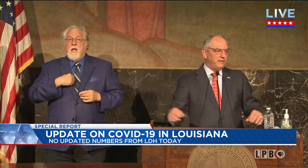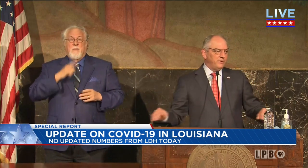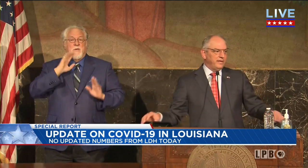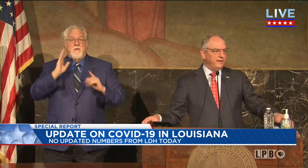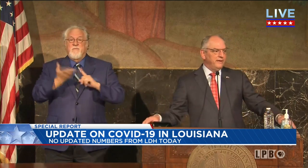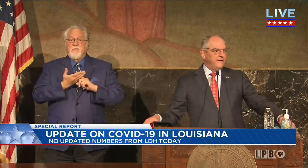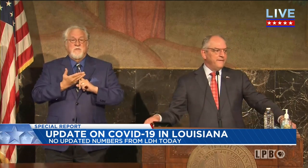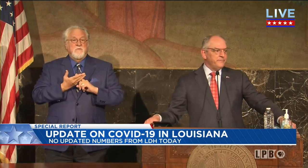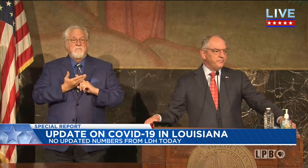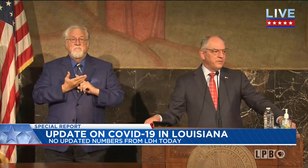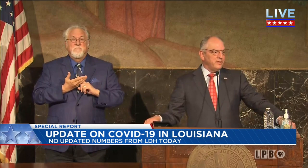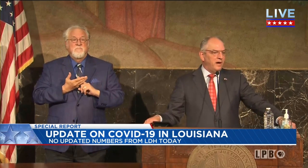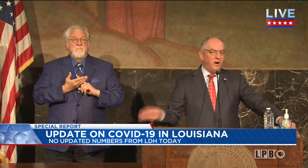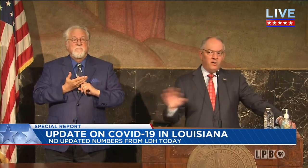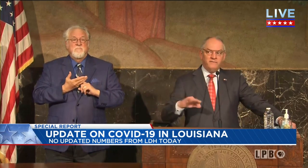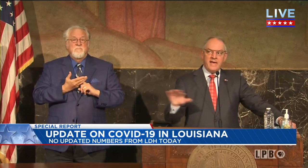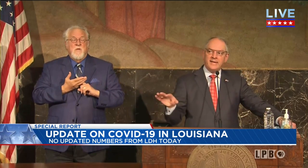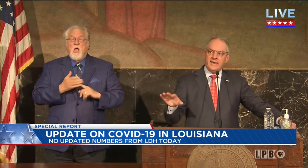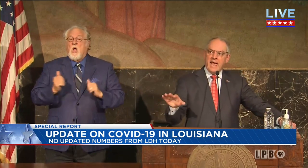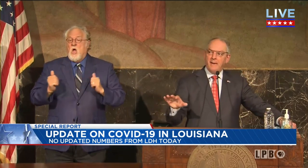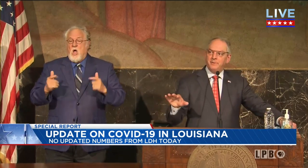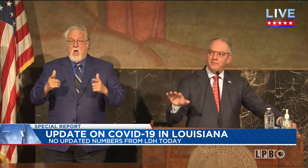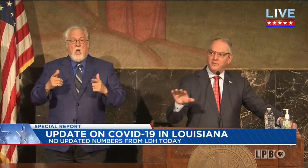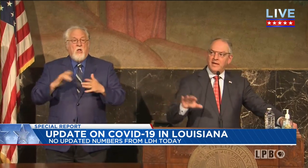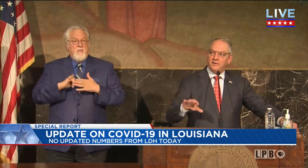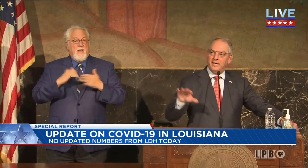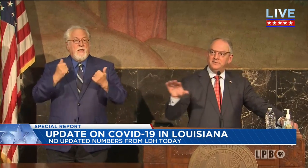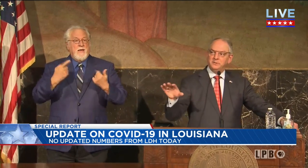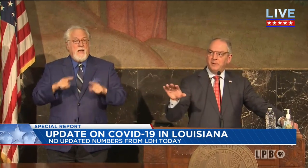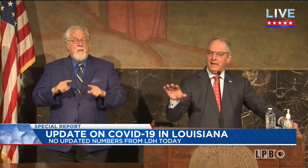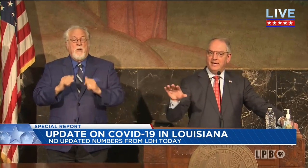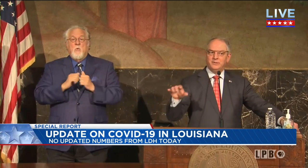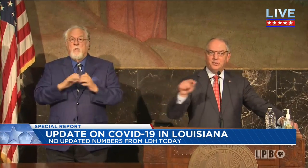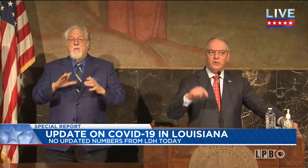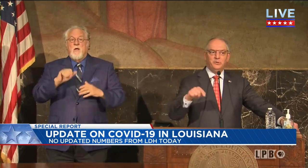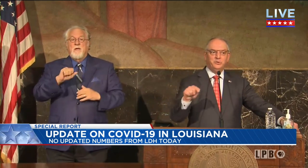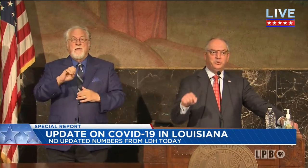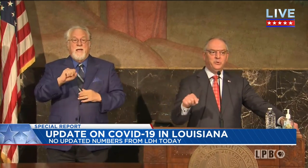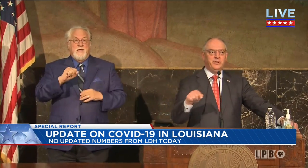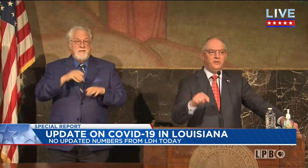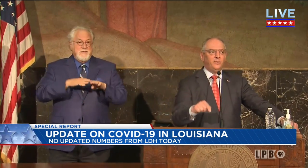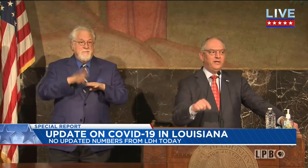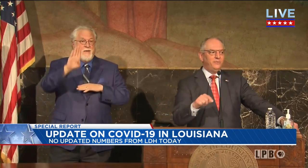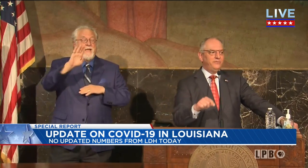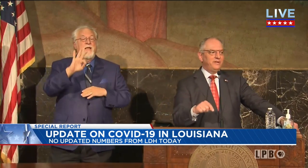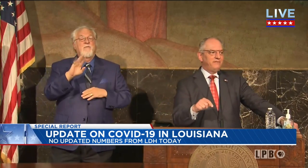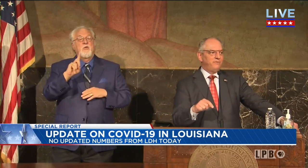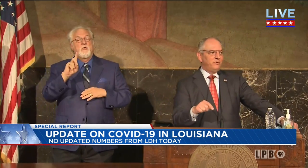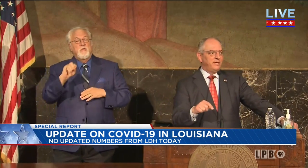INTO THESE PLACES. PEOPLE ARE COMING INTO CONTACT WITH ONE ANOTHER MUCH MORE FREQUENTLY.